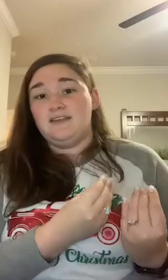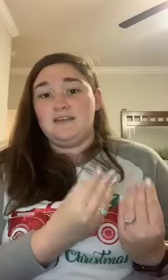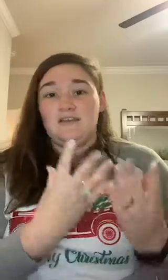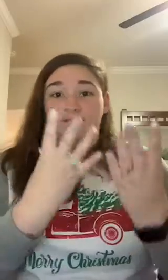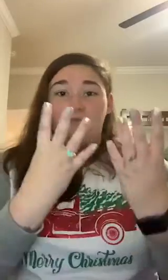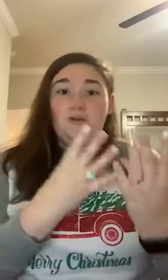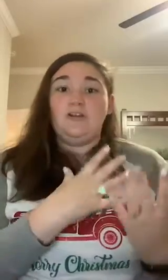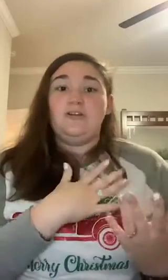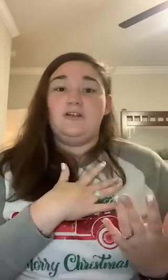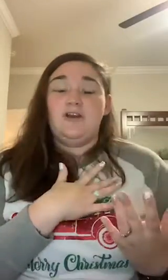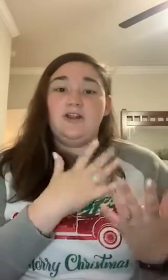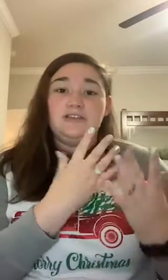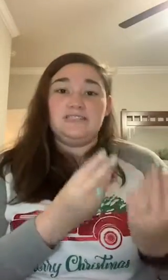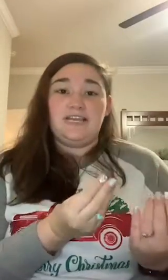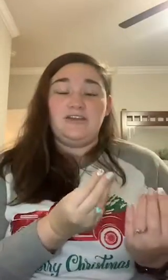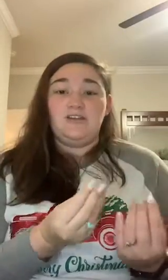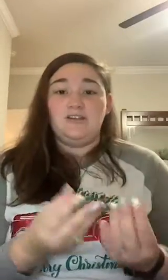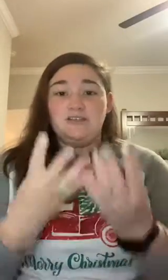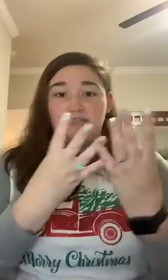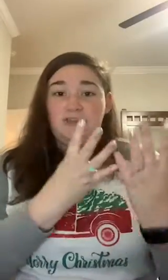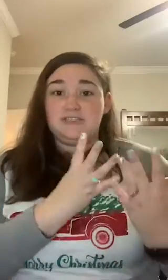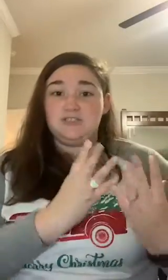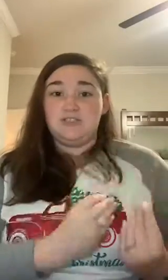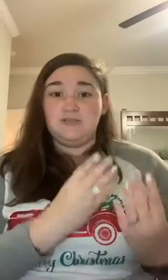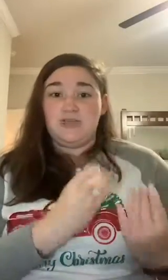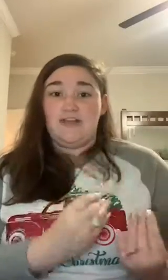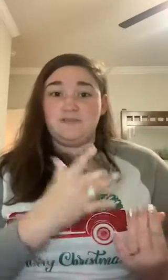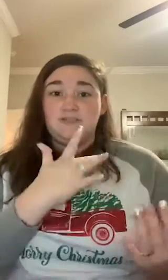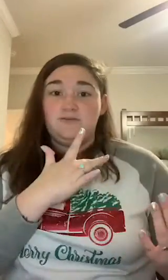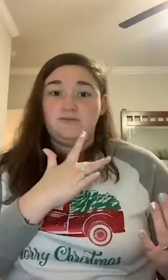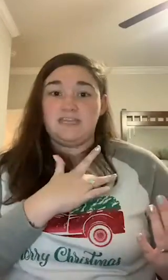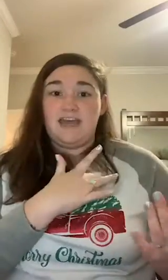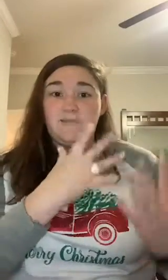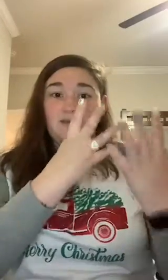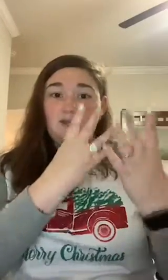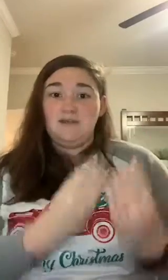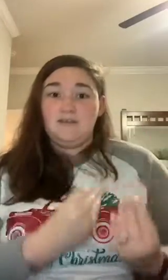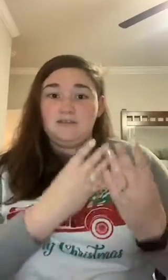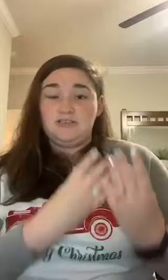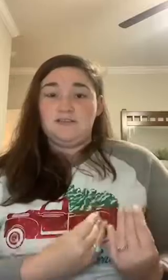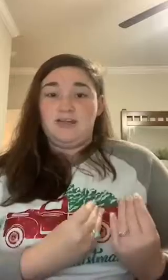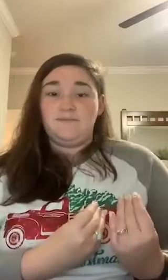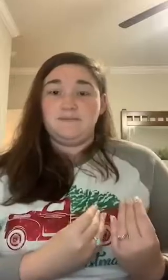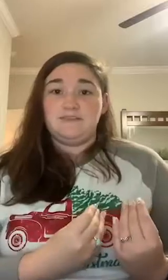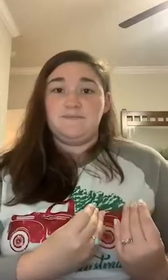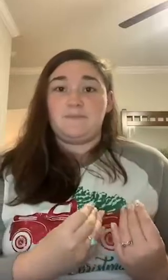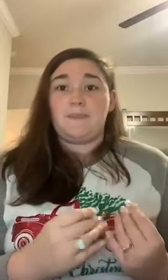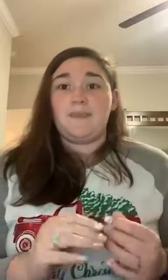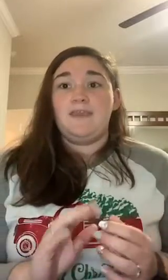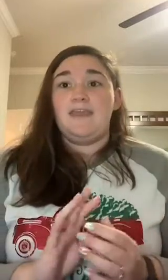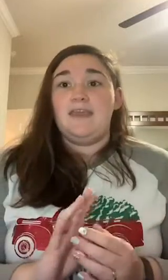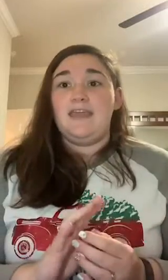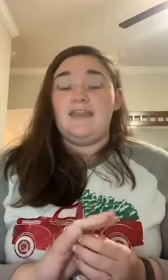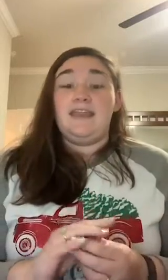um or your heart is tender. so that's two times. so tap two times and then